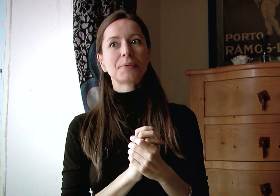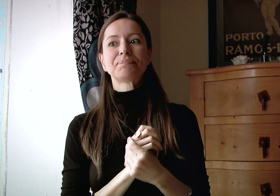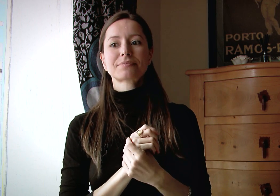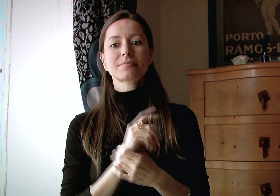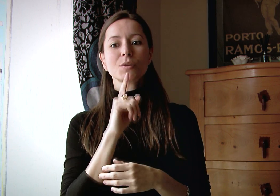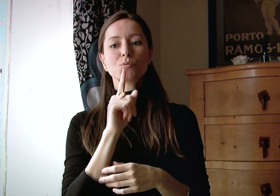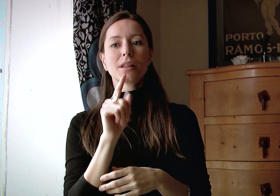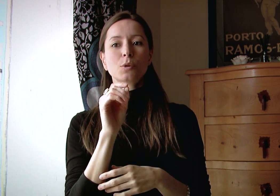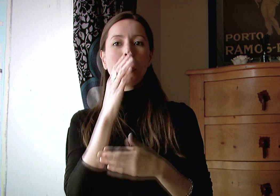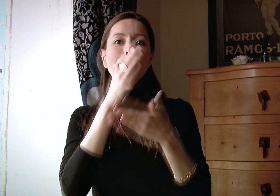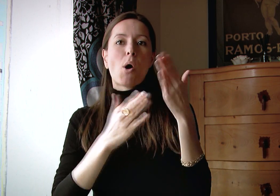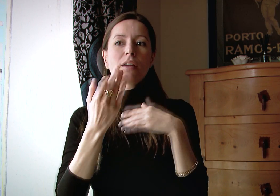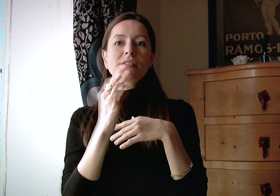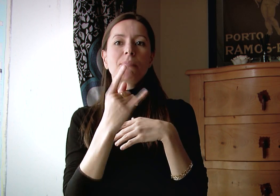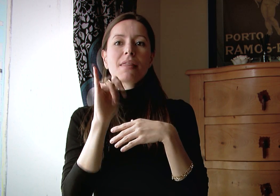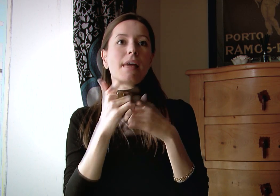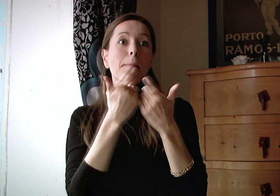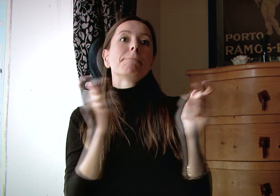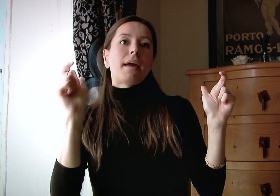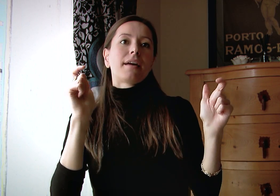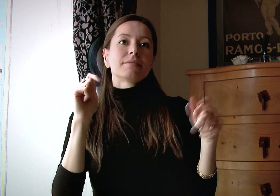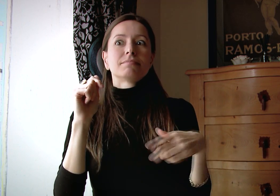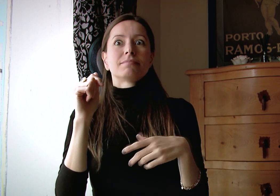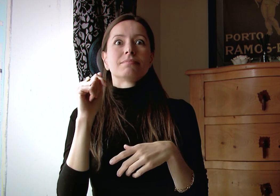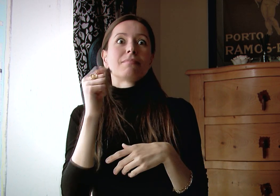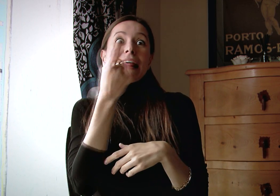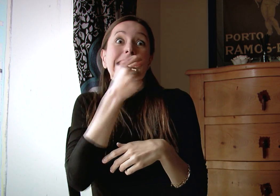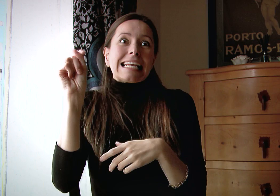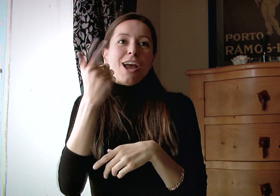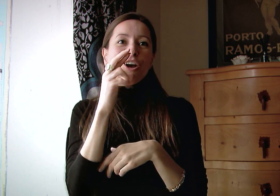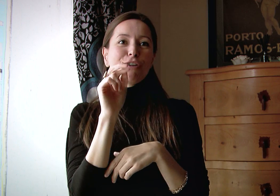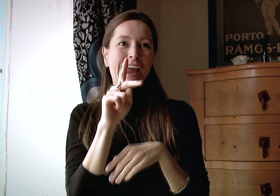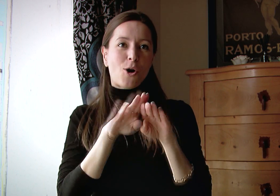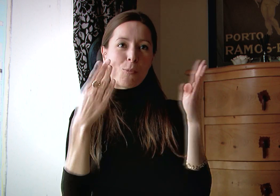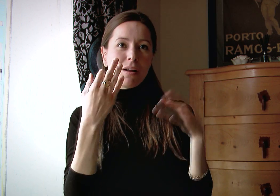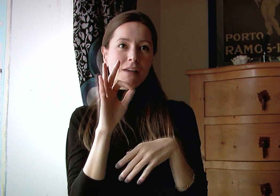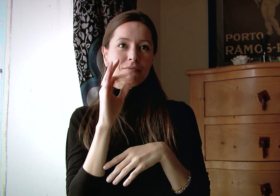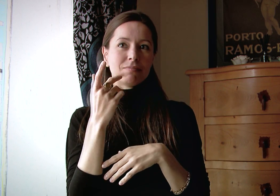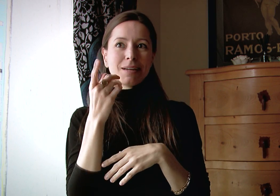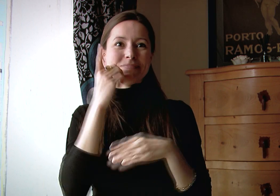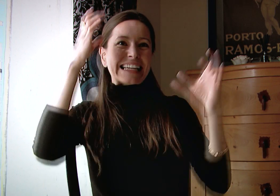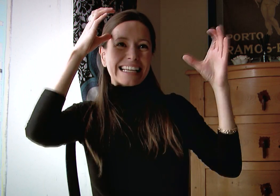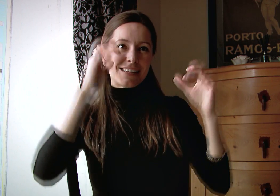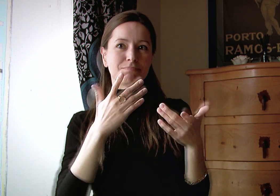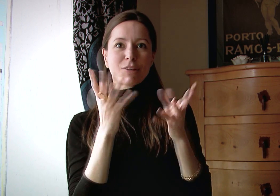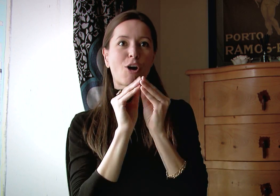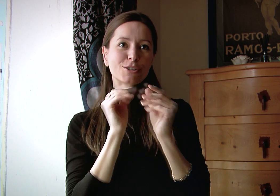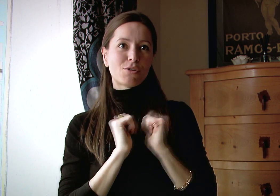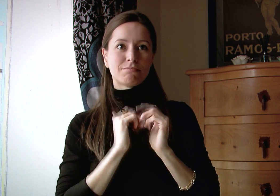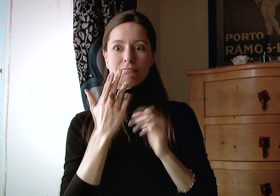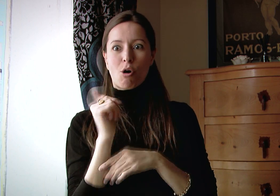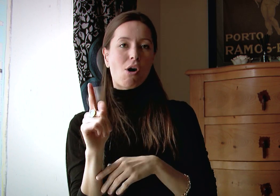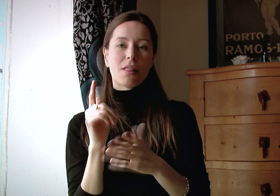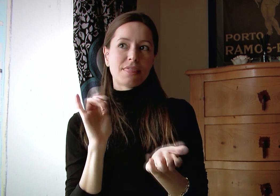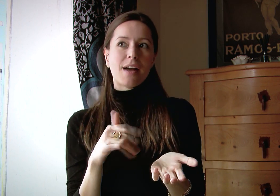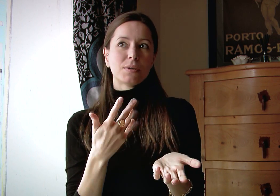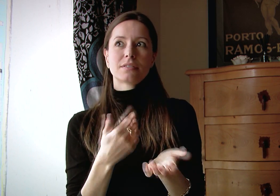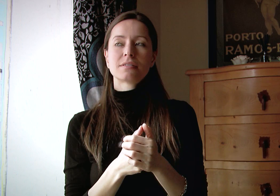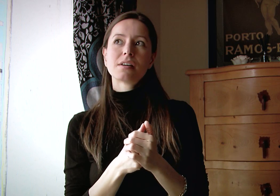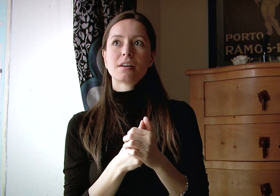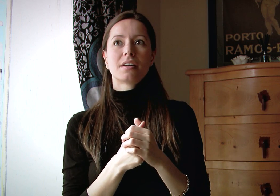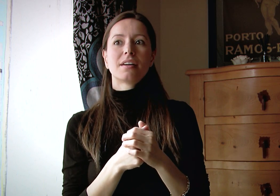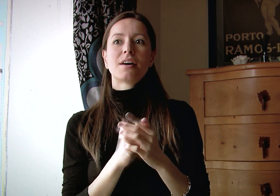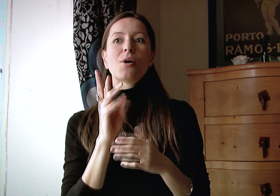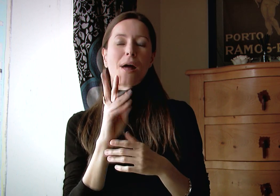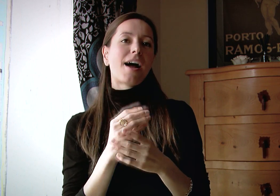To be part of something that big, THE grand opening of the Walt Disney Concert Hall, that was... wow!